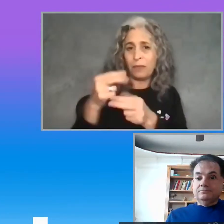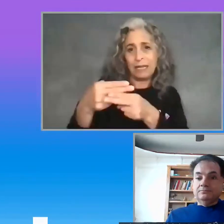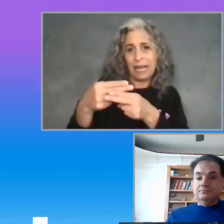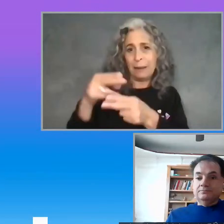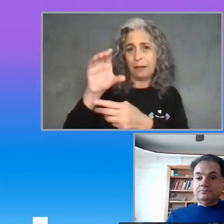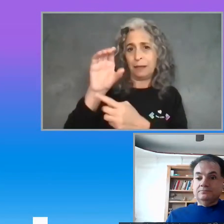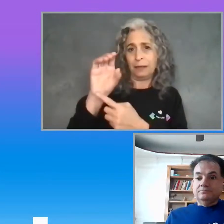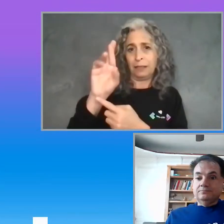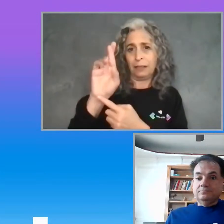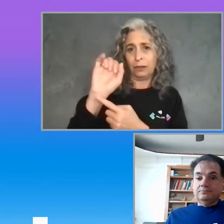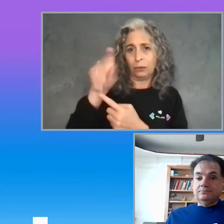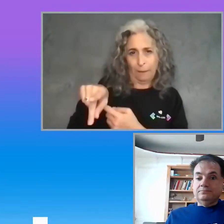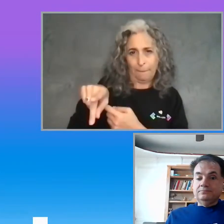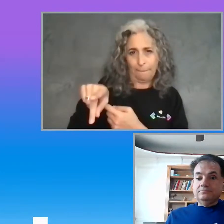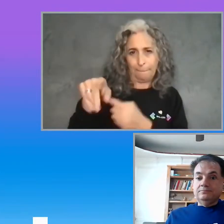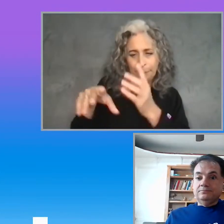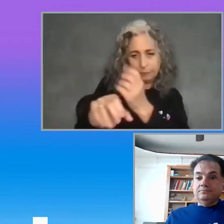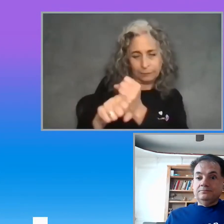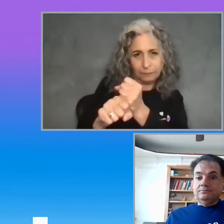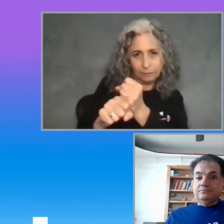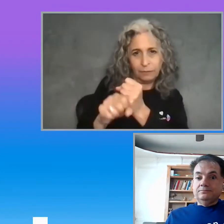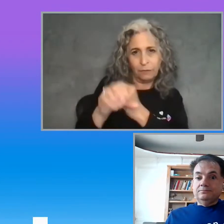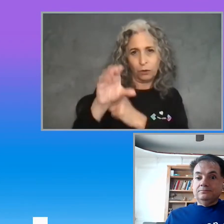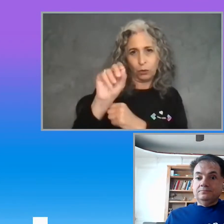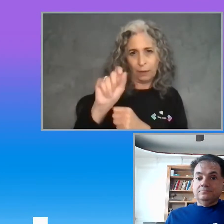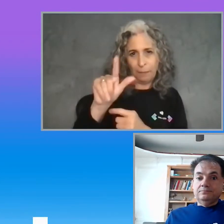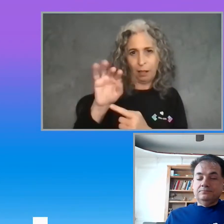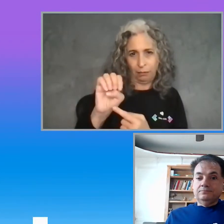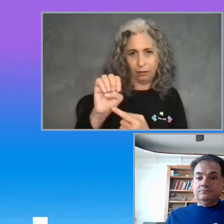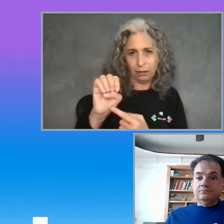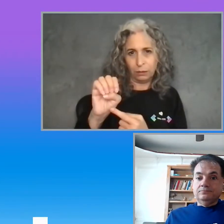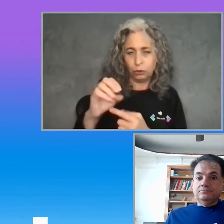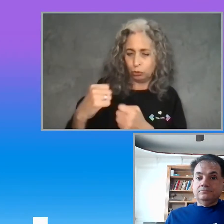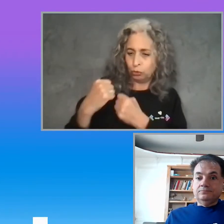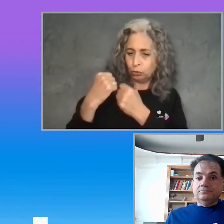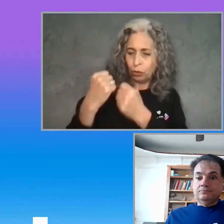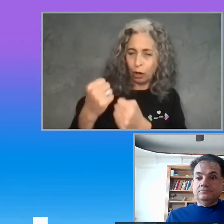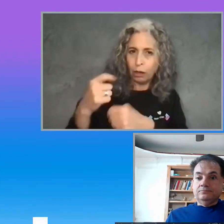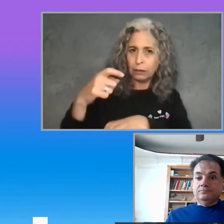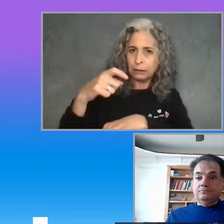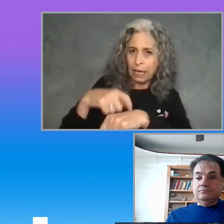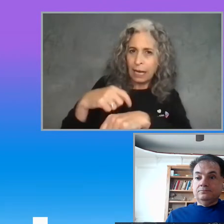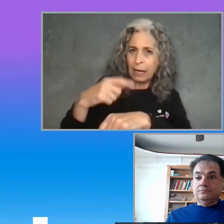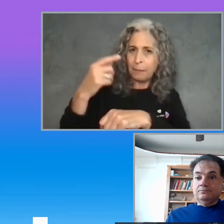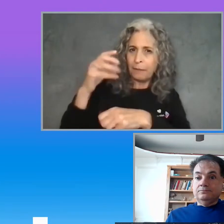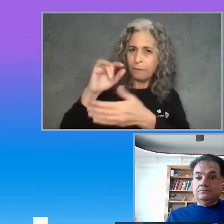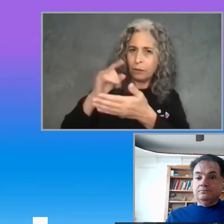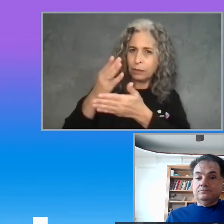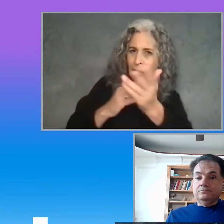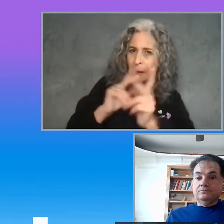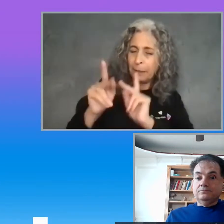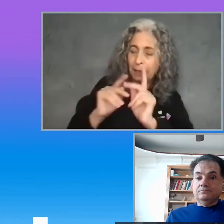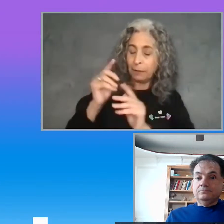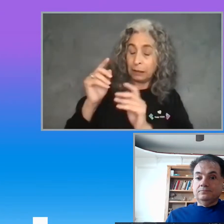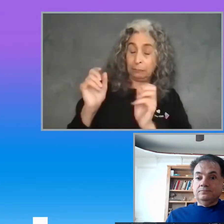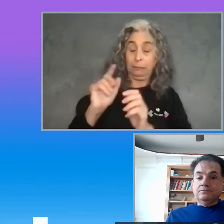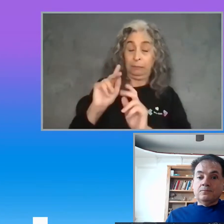was that, you know, it was a very kind of strong and at times